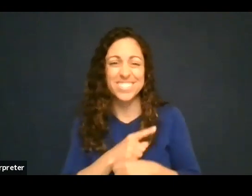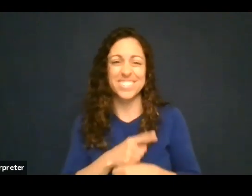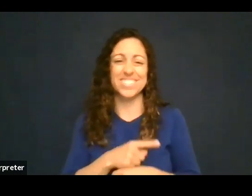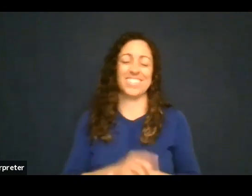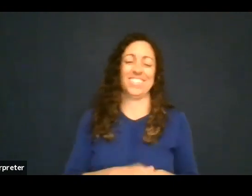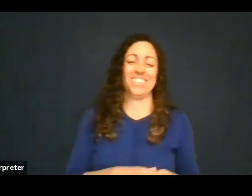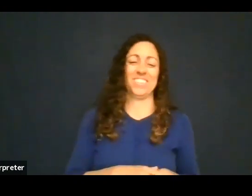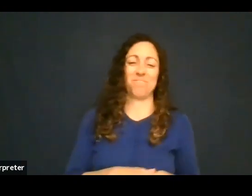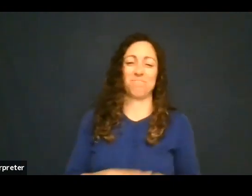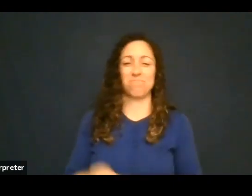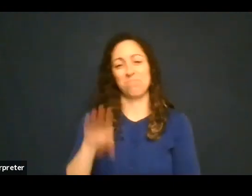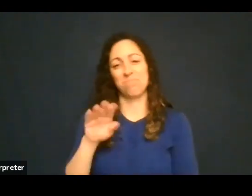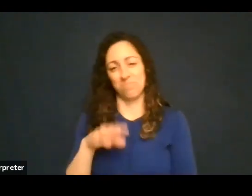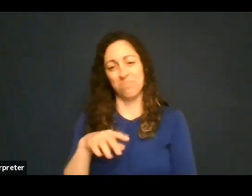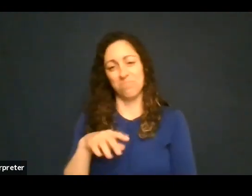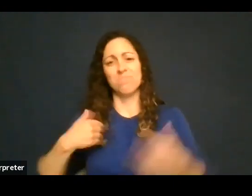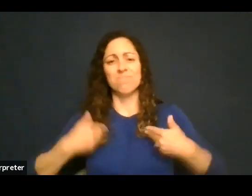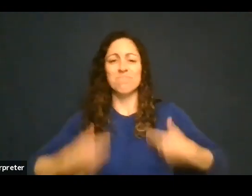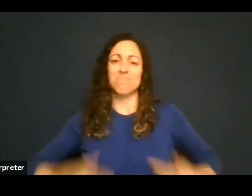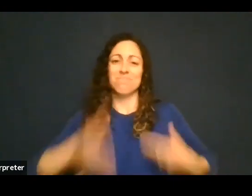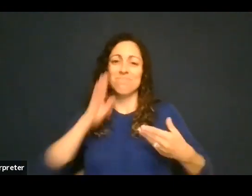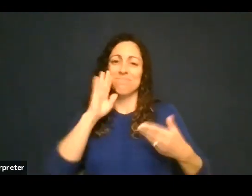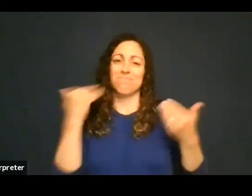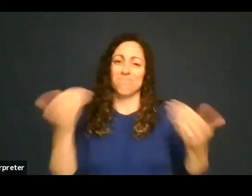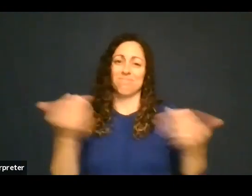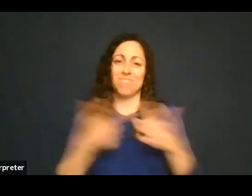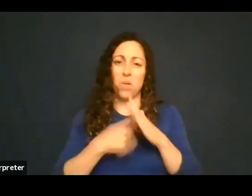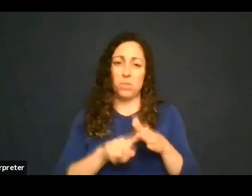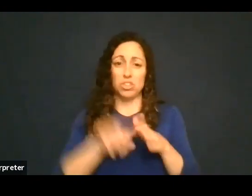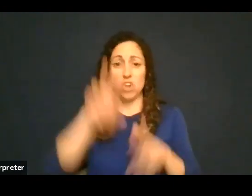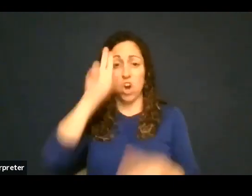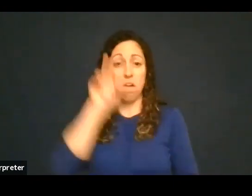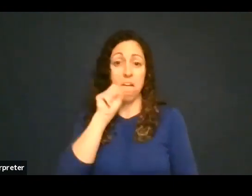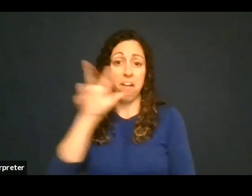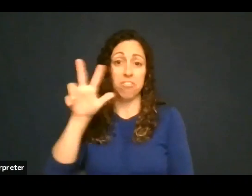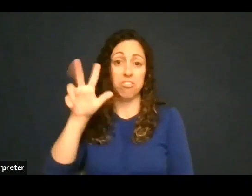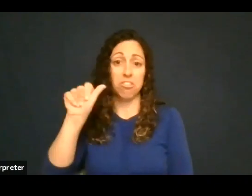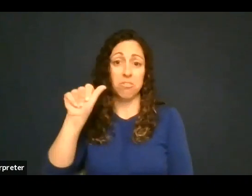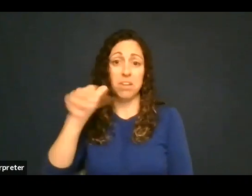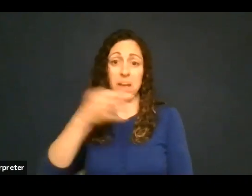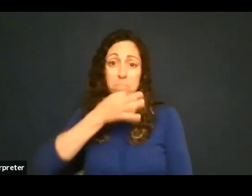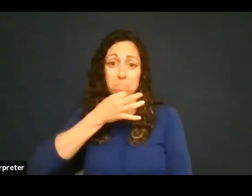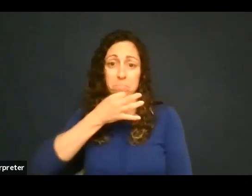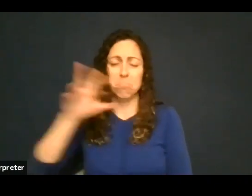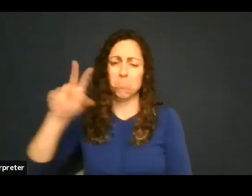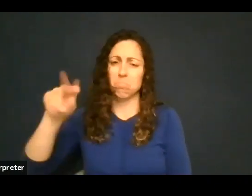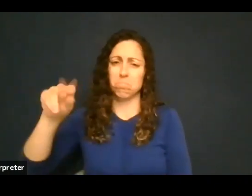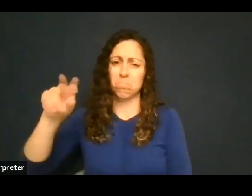And I am, by no means, the USH3A expert. But I did come across a couple of projects, which I think